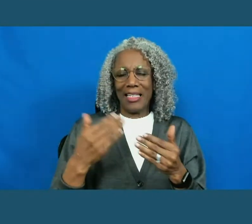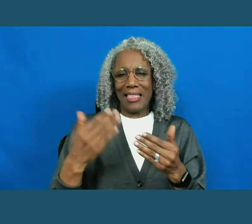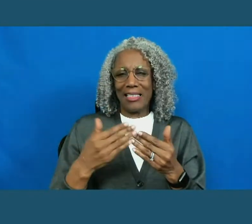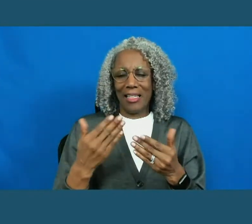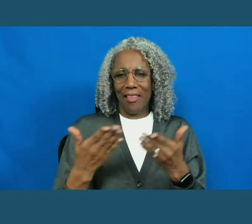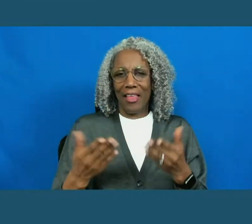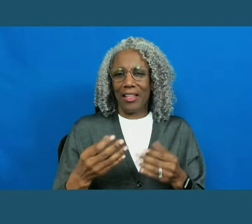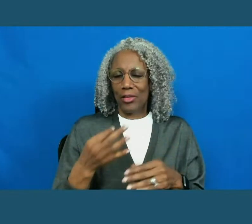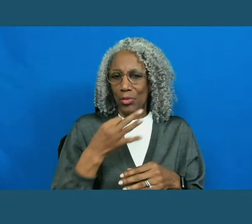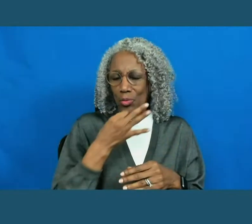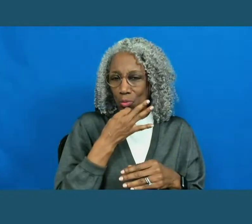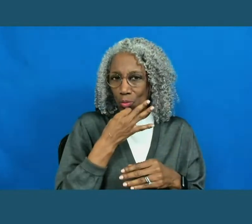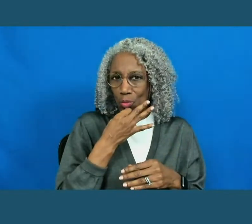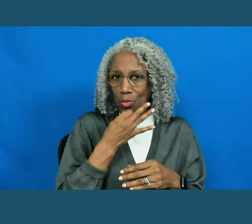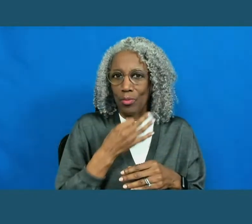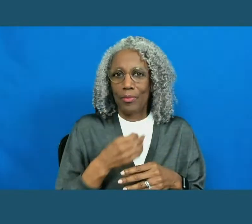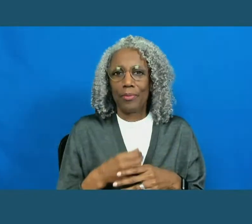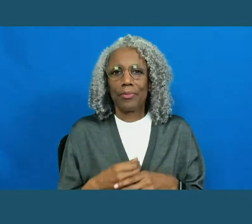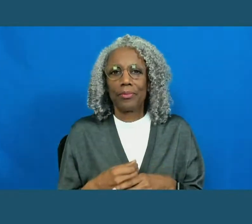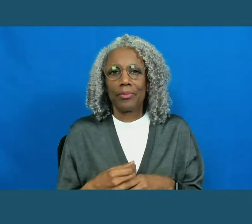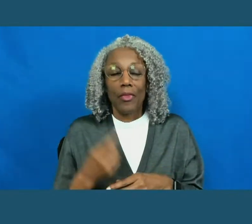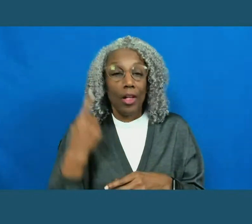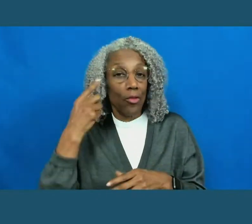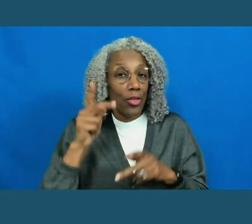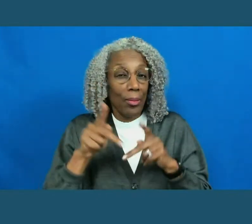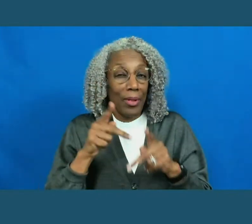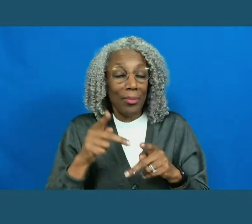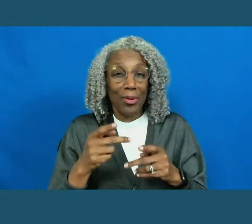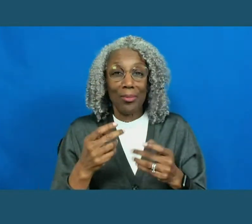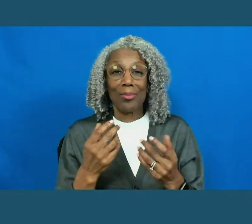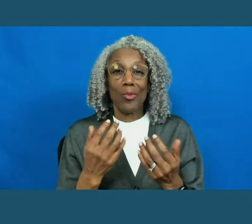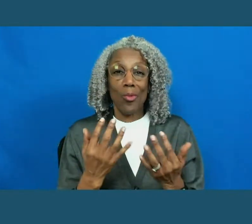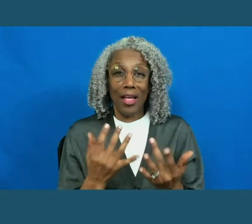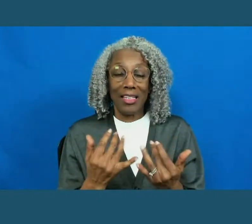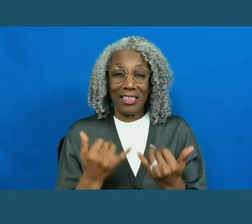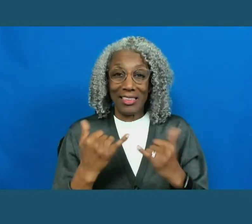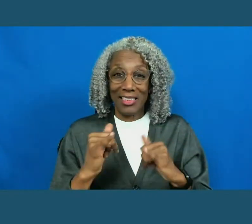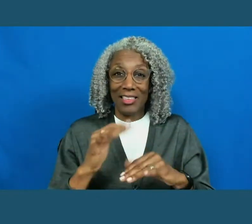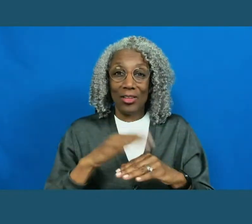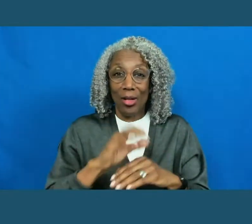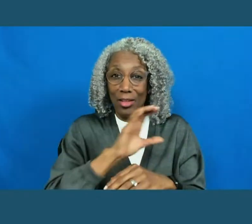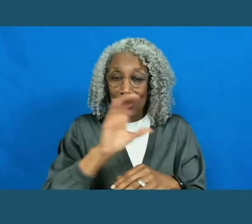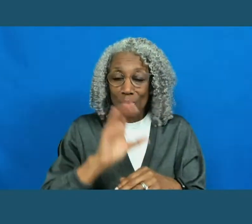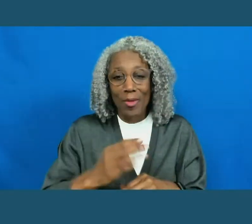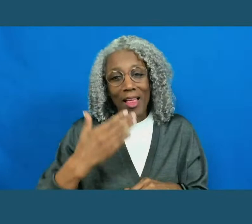do we get some of these low hanging fruit moving, Um, for